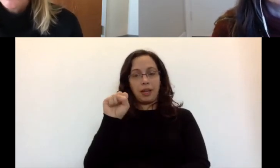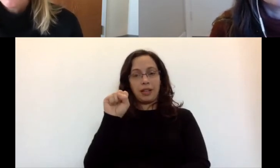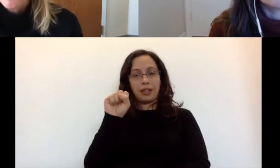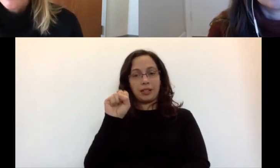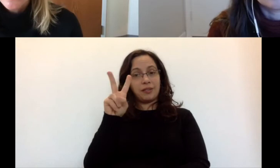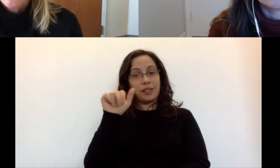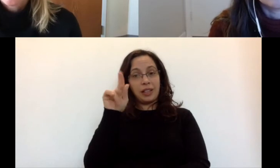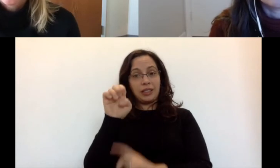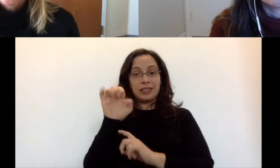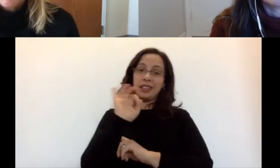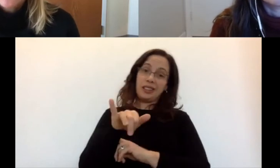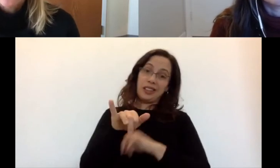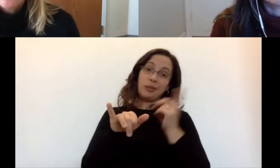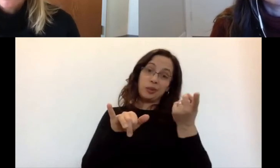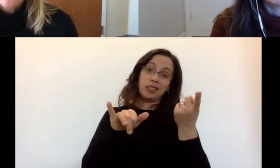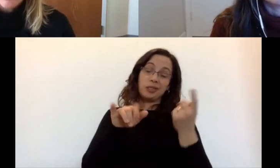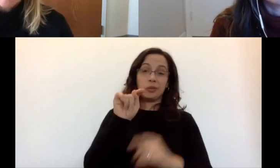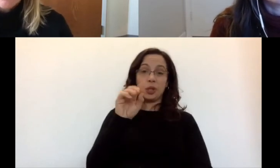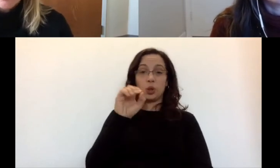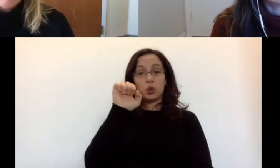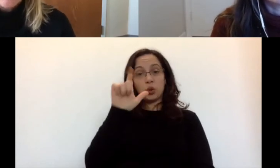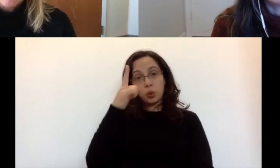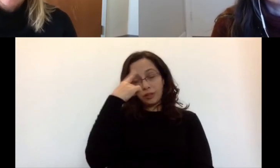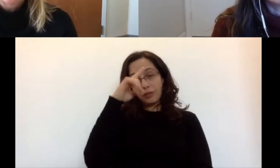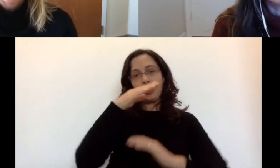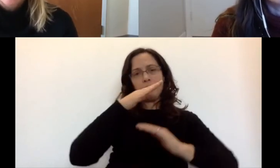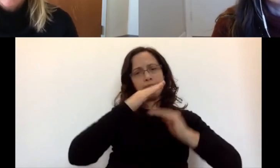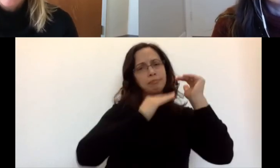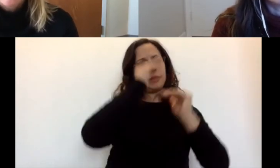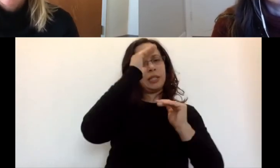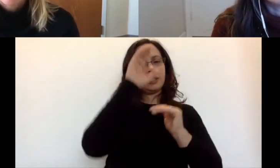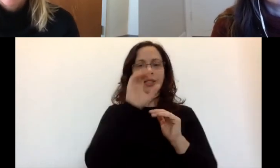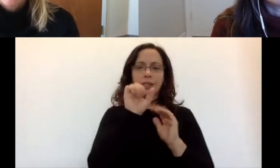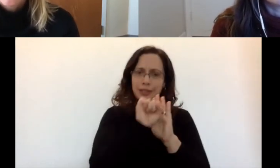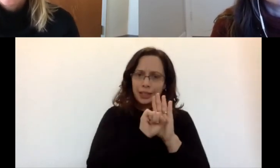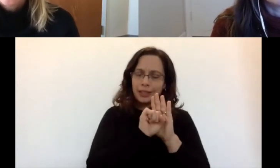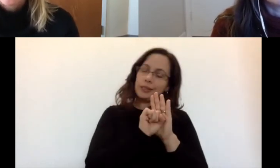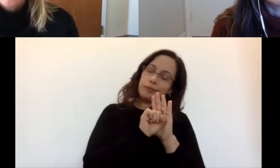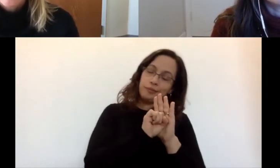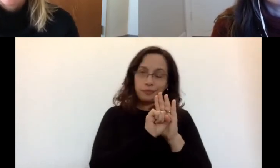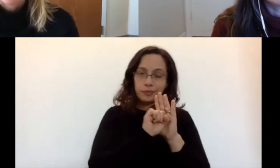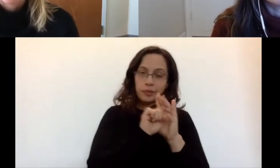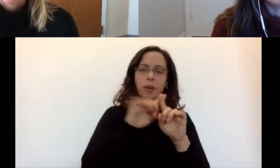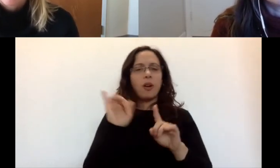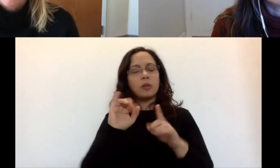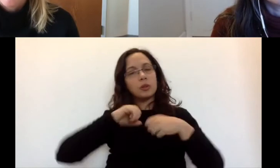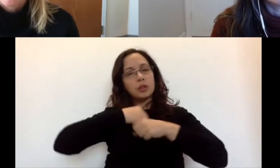the state although that is part of my argument here, but also for ensuring that more popular